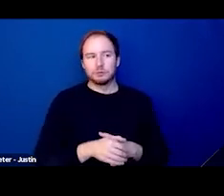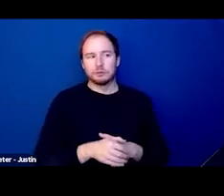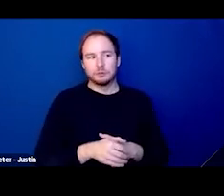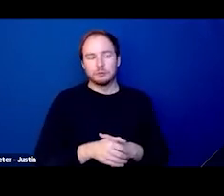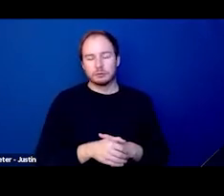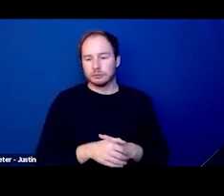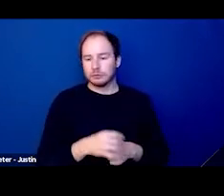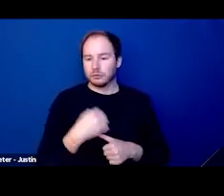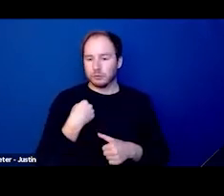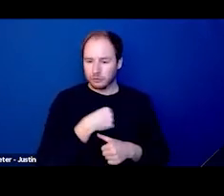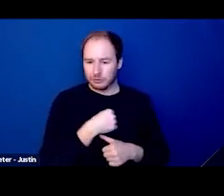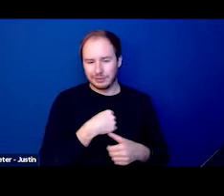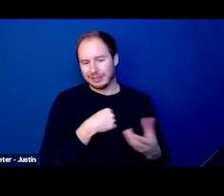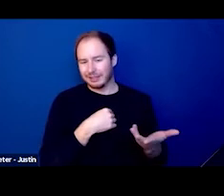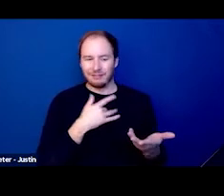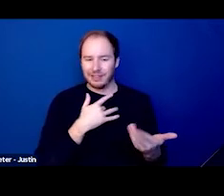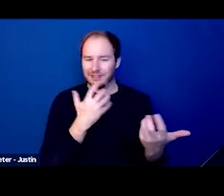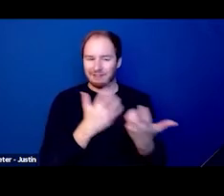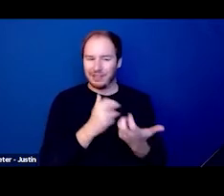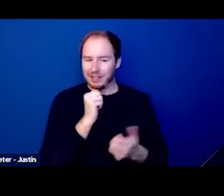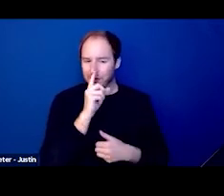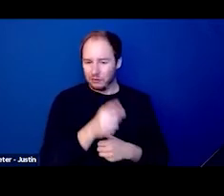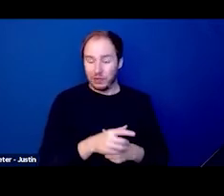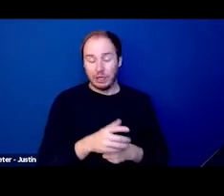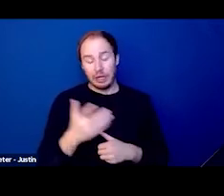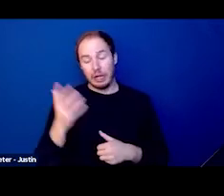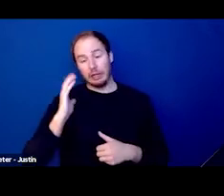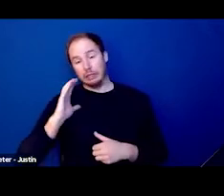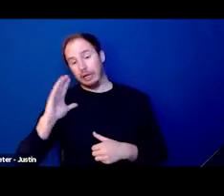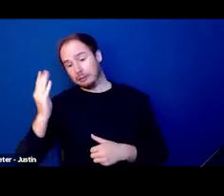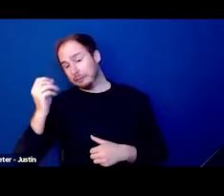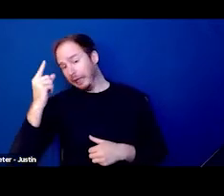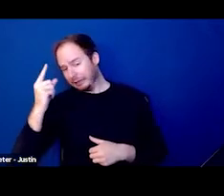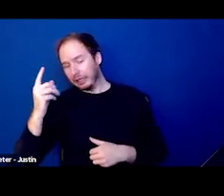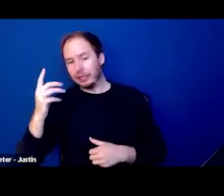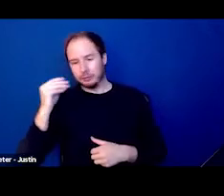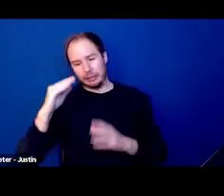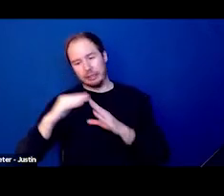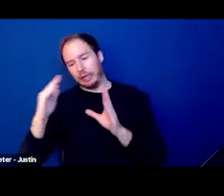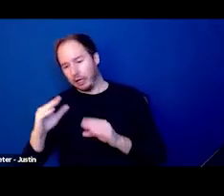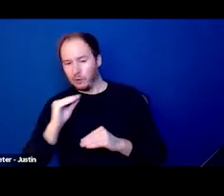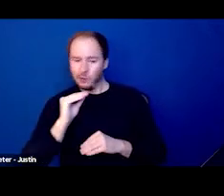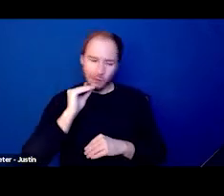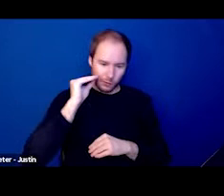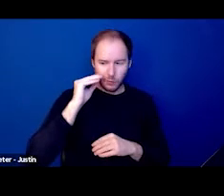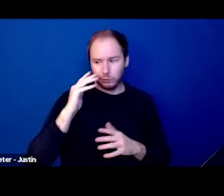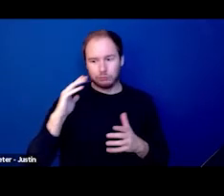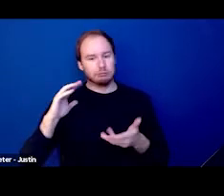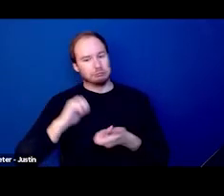We didn't feel like we really fit in there. It made sense at the time because we're, you know, a housing and homeless agency. So at the time it made sense,